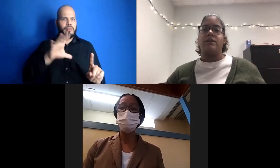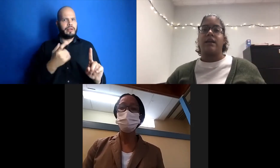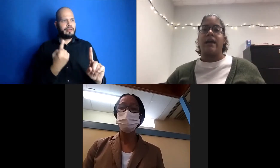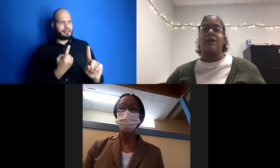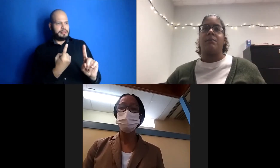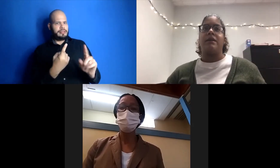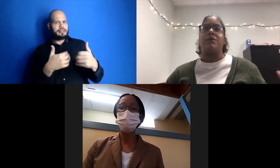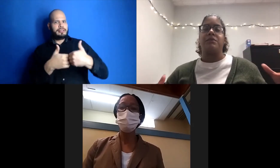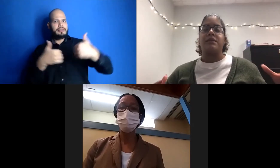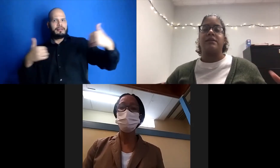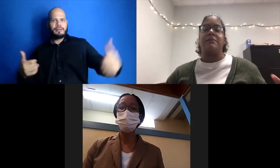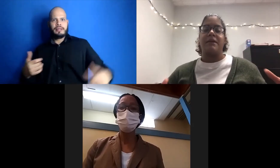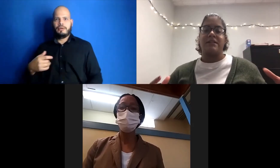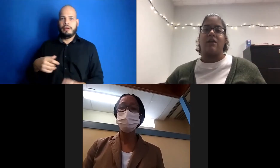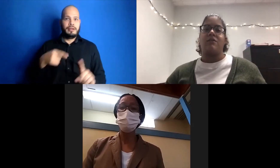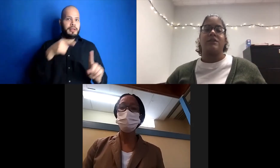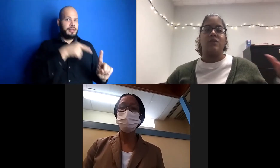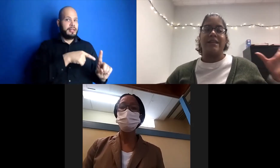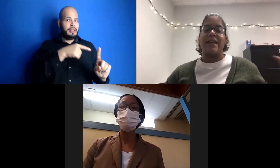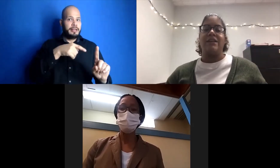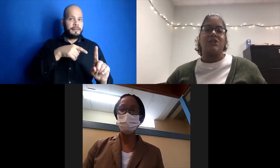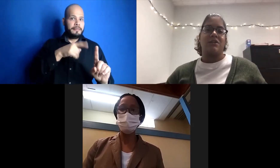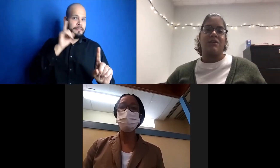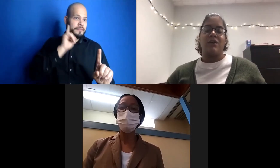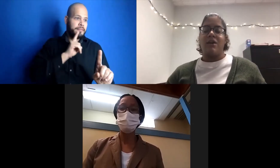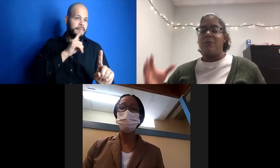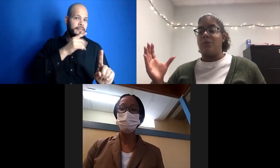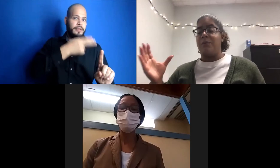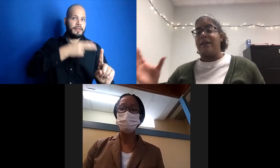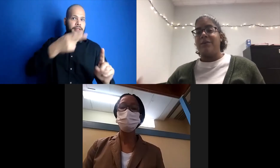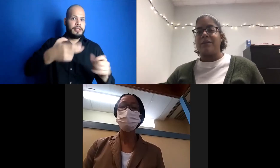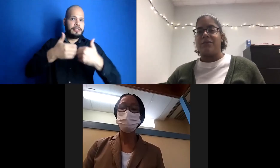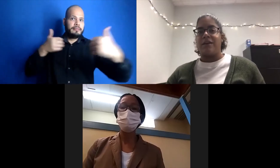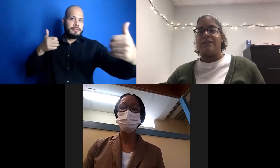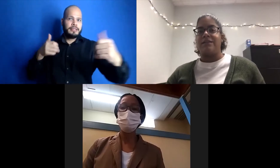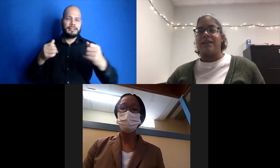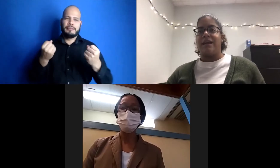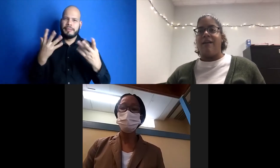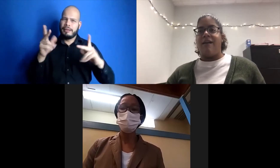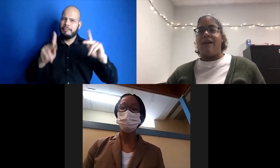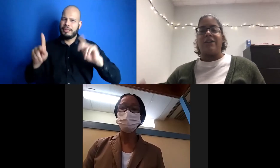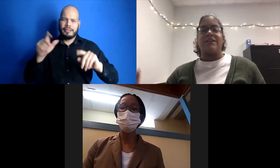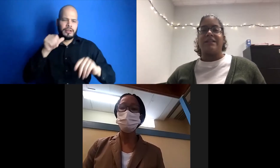I can be completely myself because we get each other but with my hearing friends I'll say some